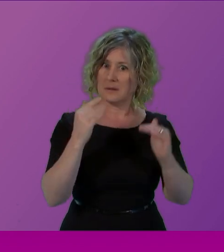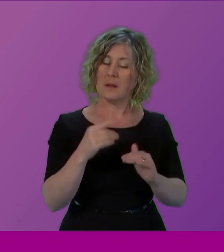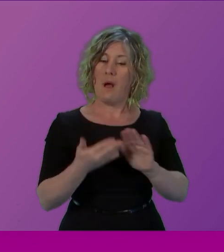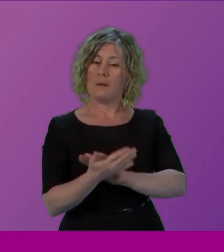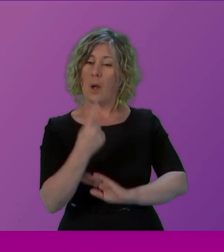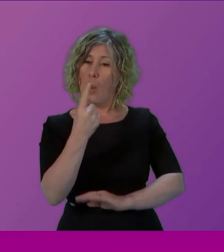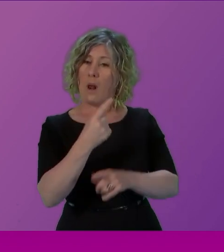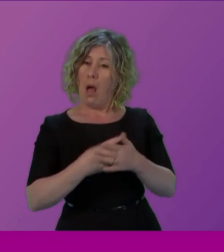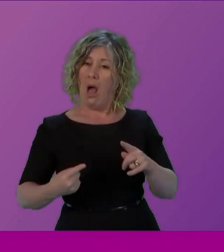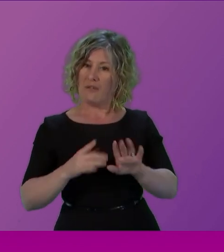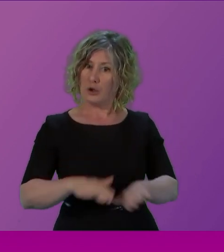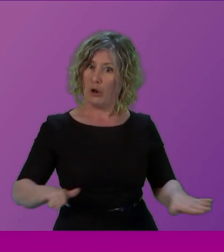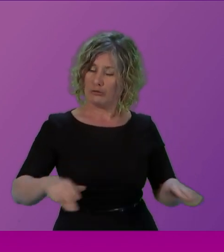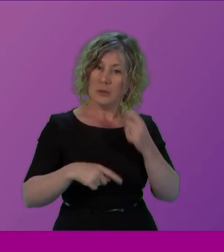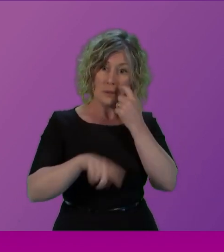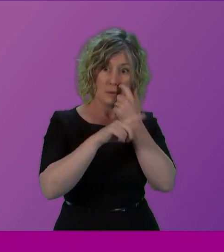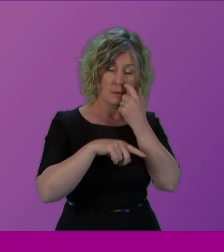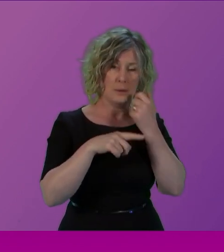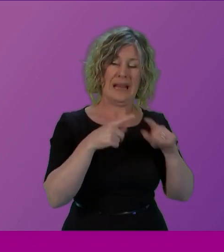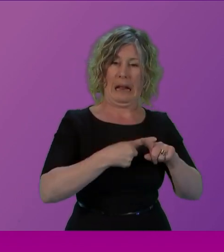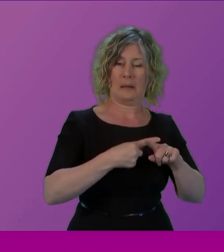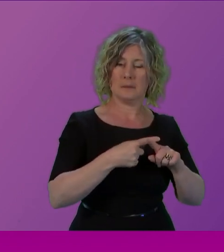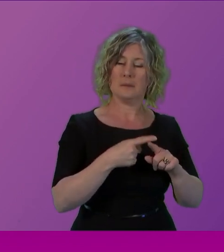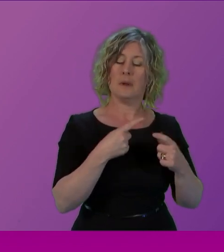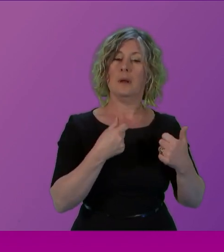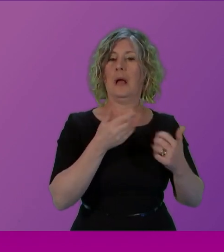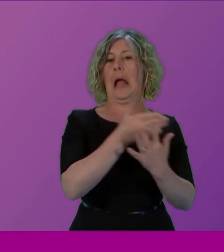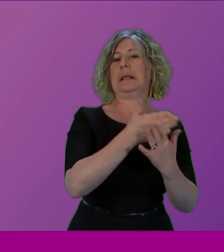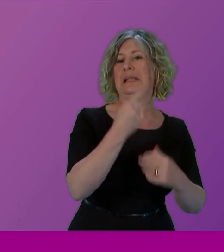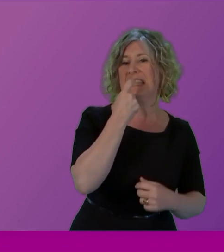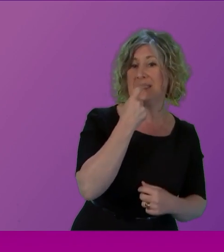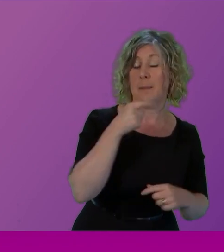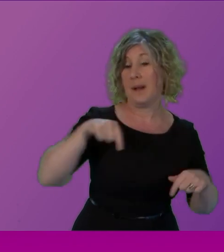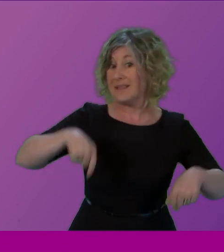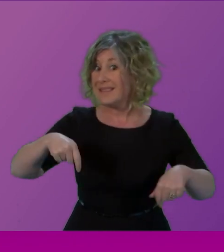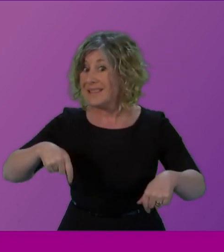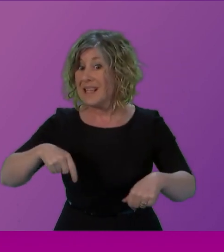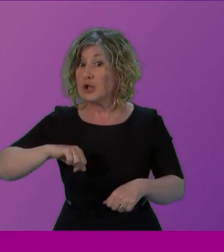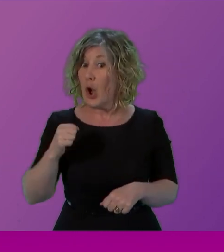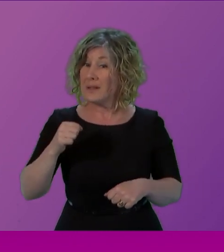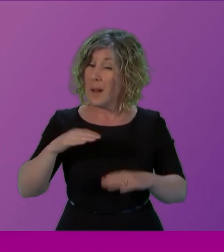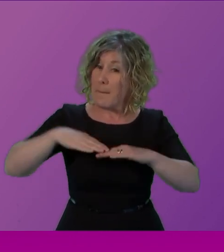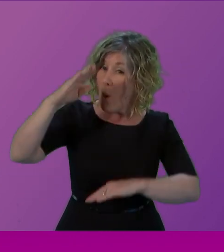That is the position in England. In Scotland, the figure is over 95 per cent.